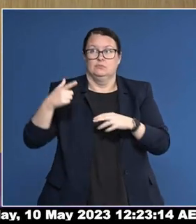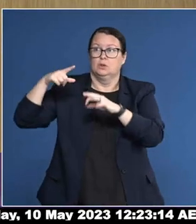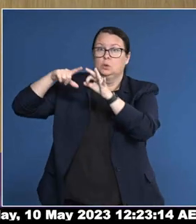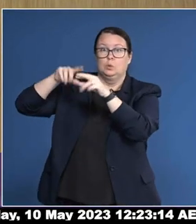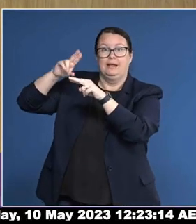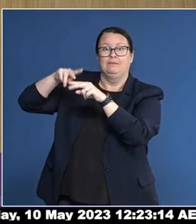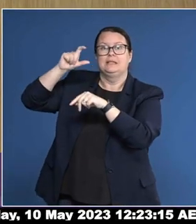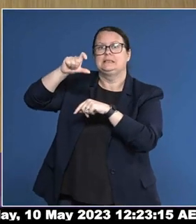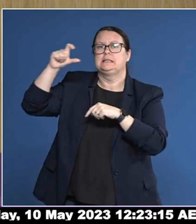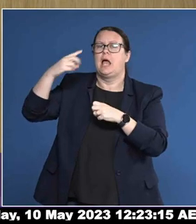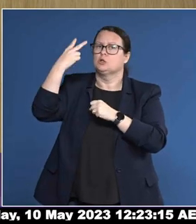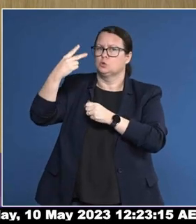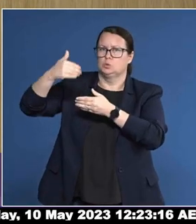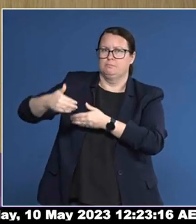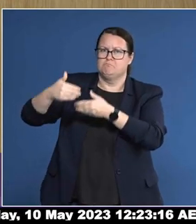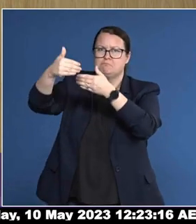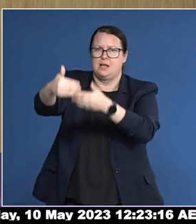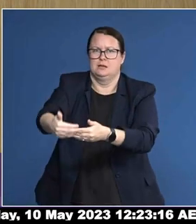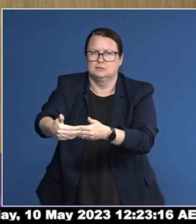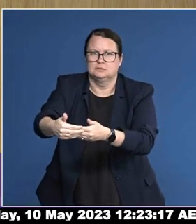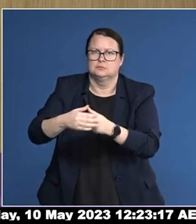parts, as requested by the Attorney-General.